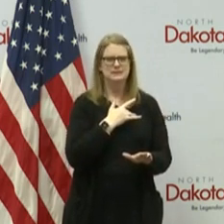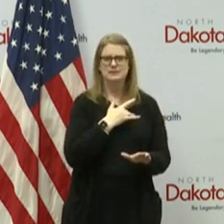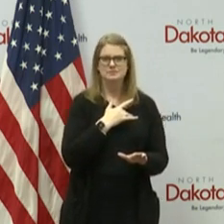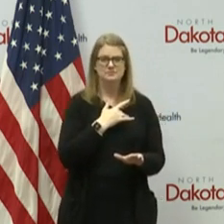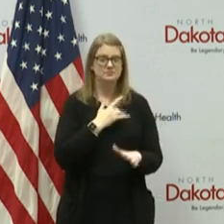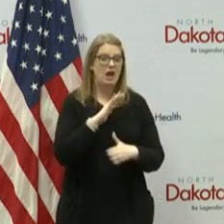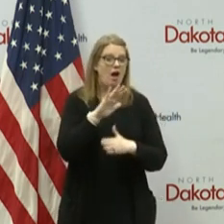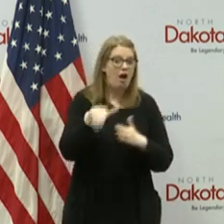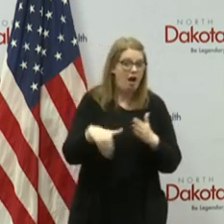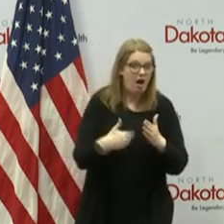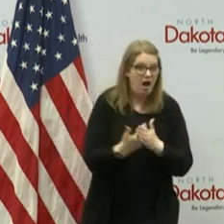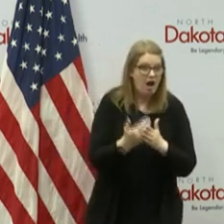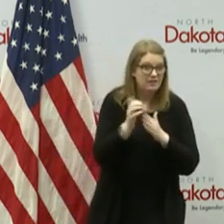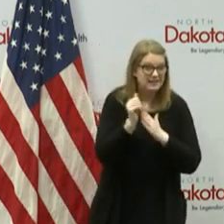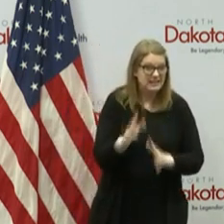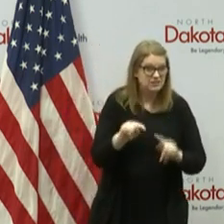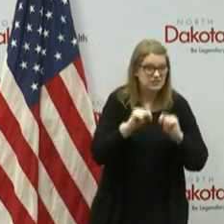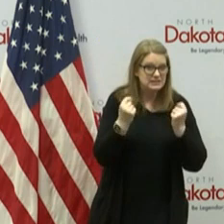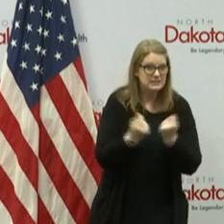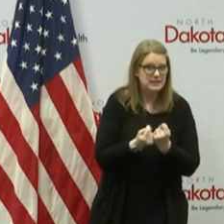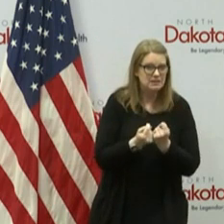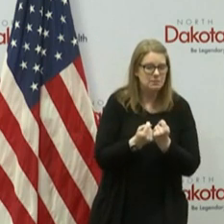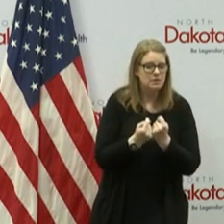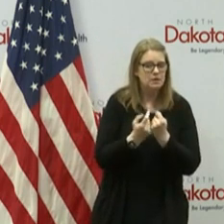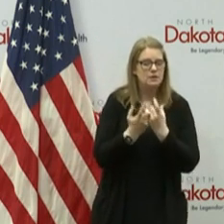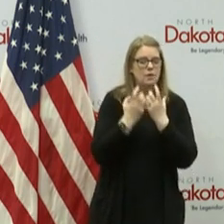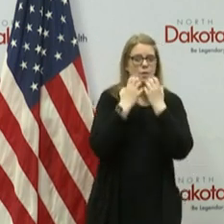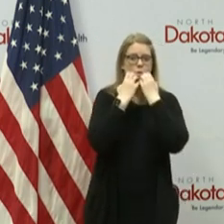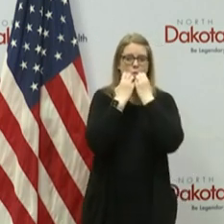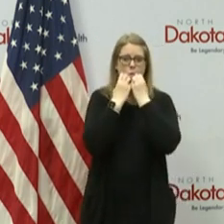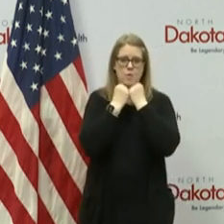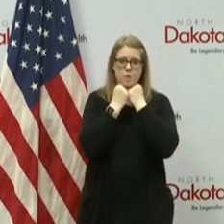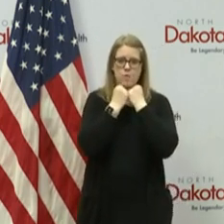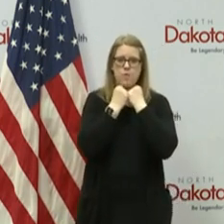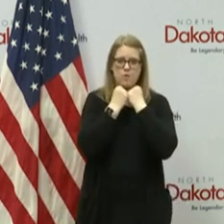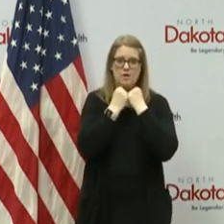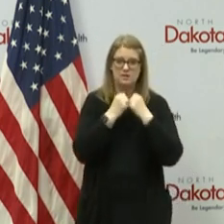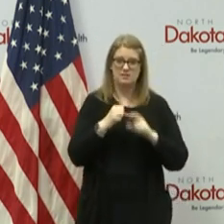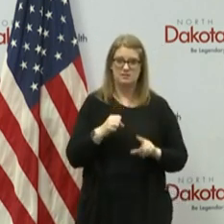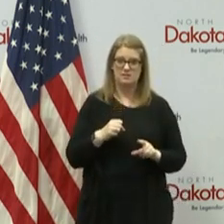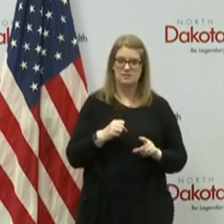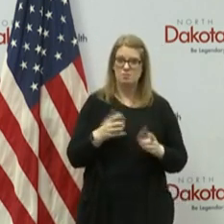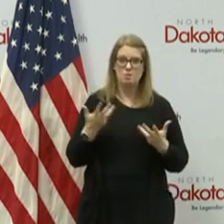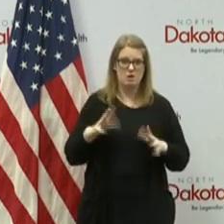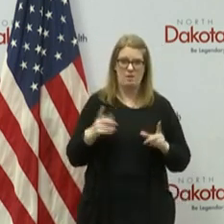WAS A VETERANS HOME OVER 70 PEOPLE PASSED AWAY AT THE SAME VETERANS HOME. THIS IS SOMETHING THAT THE